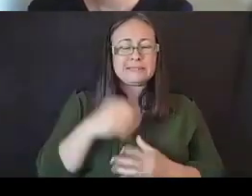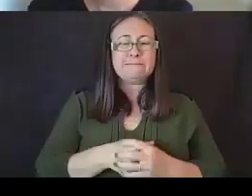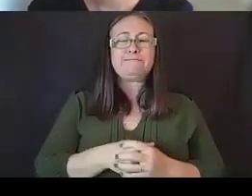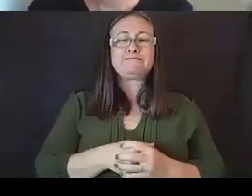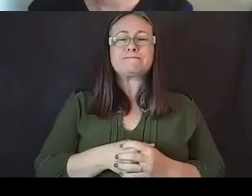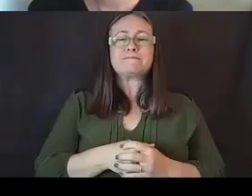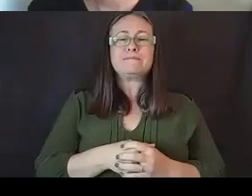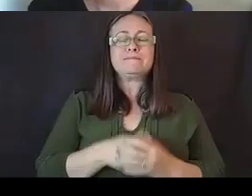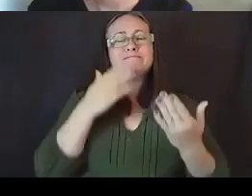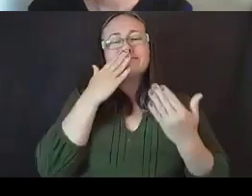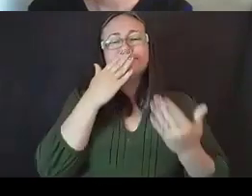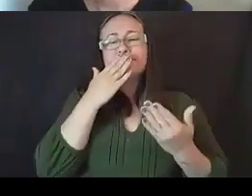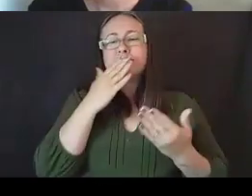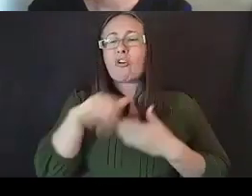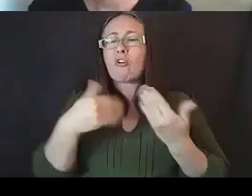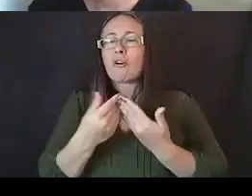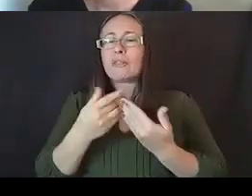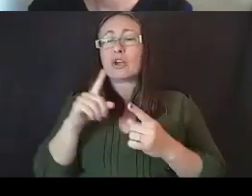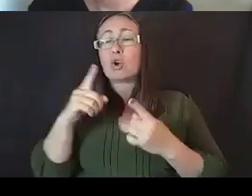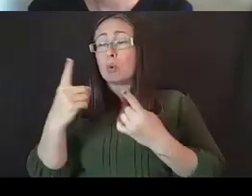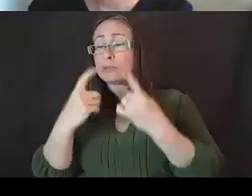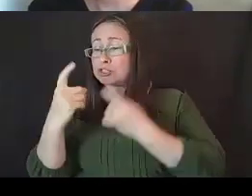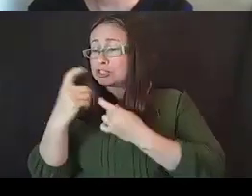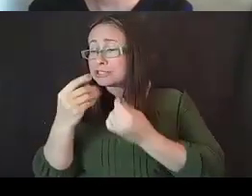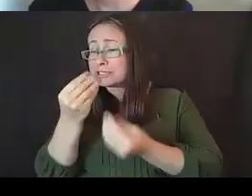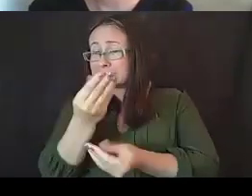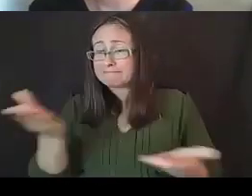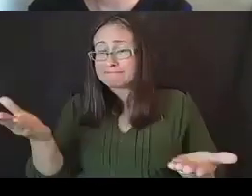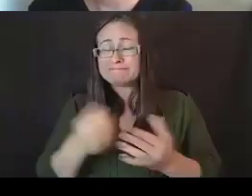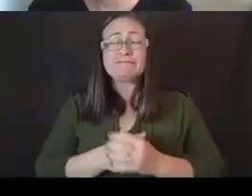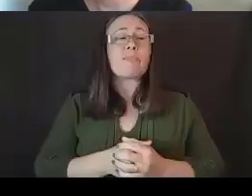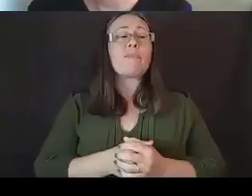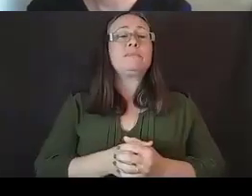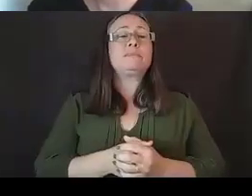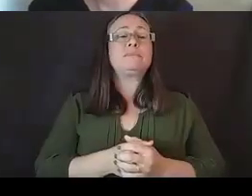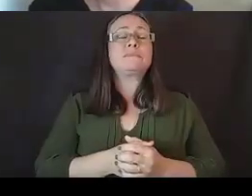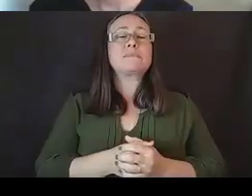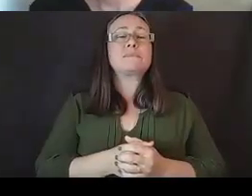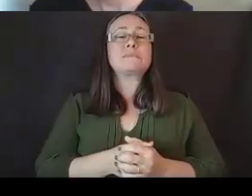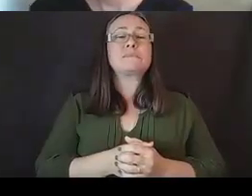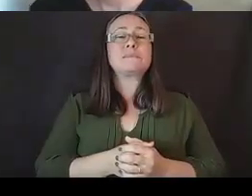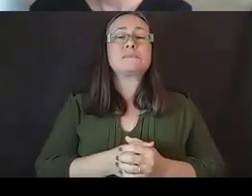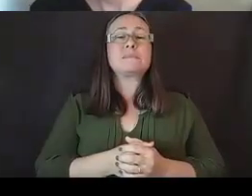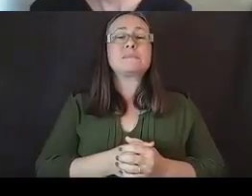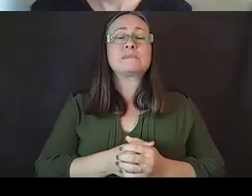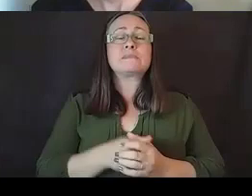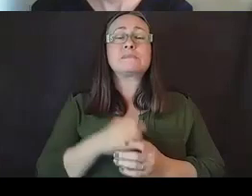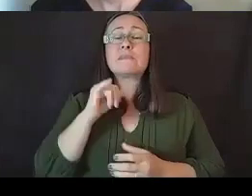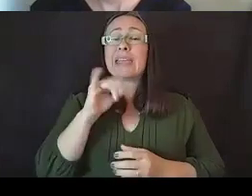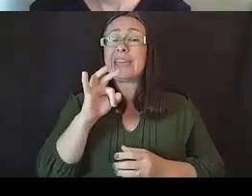Thank you for all the questions, if you have more questions,